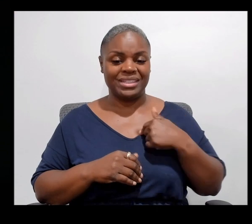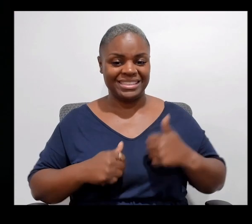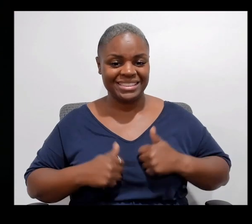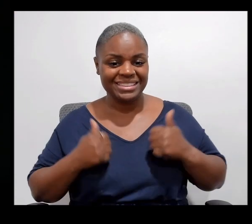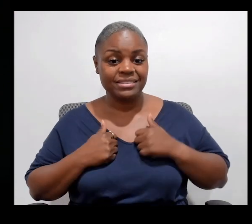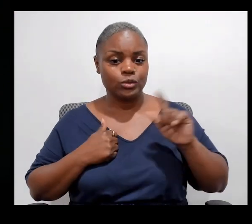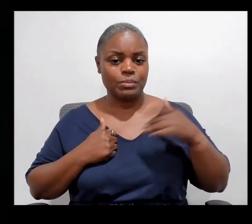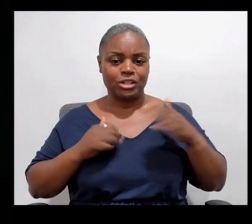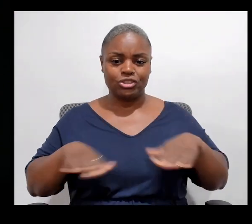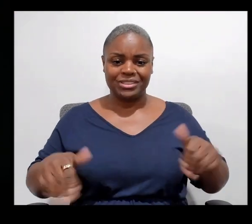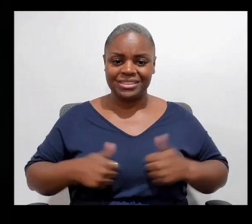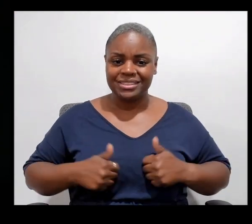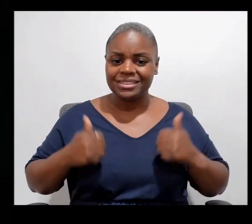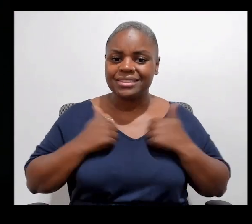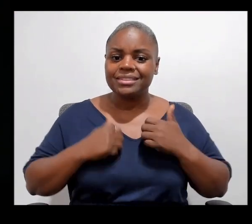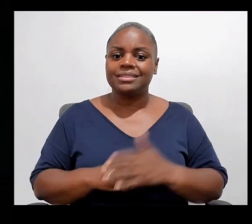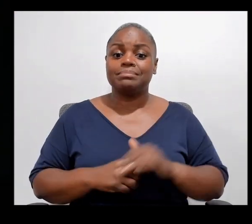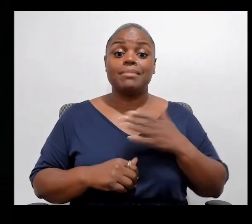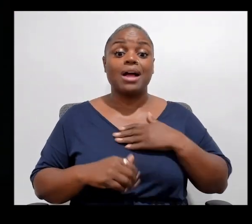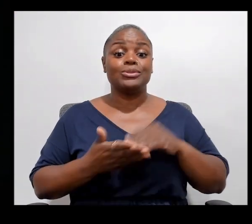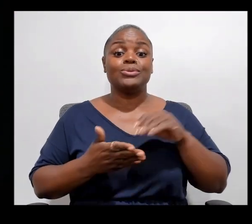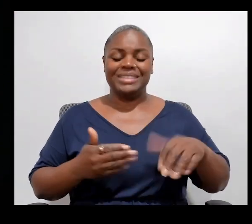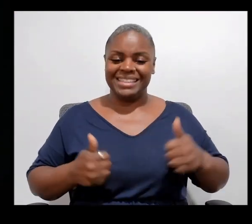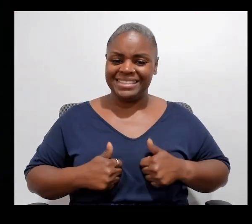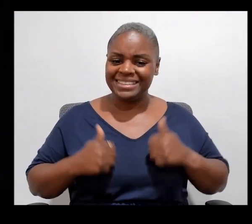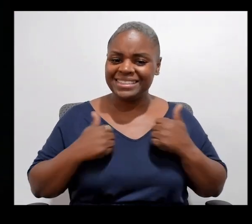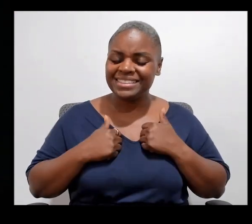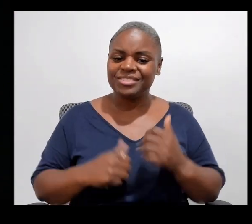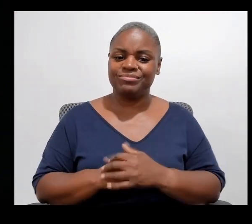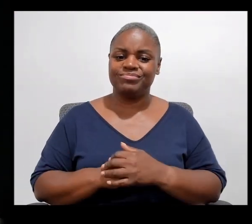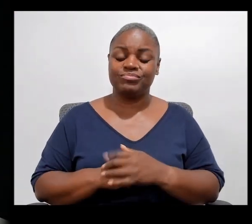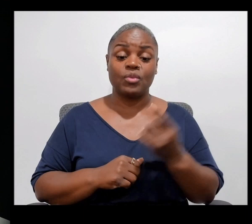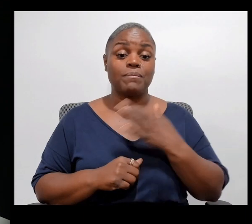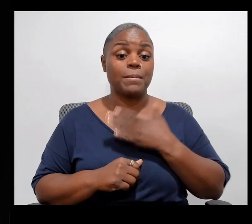This is where I exist, this is where my children exist, this is where my students exist.